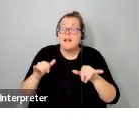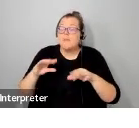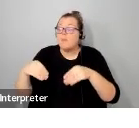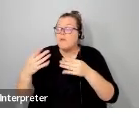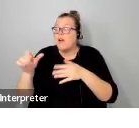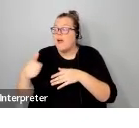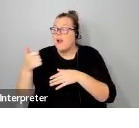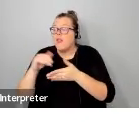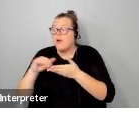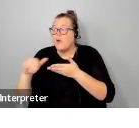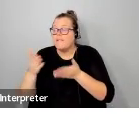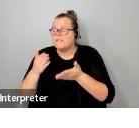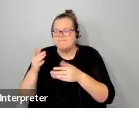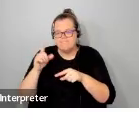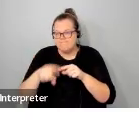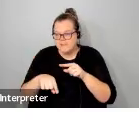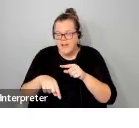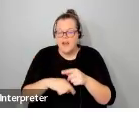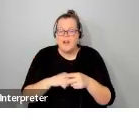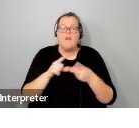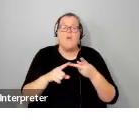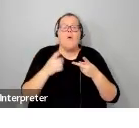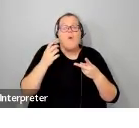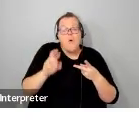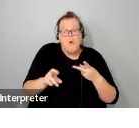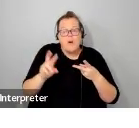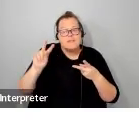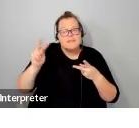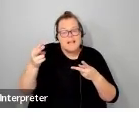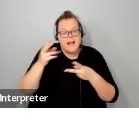Or they can select the second option which says that they entities or